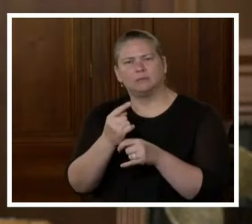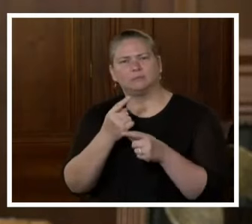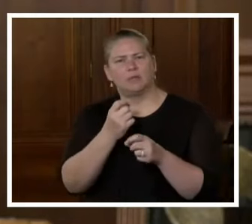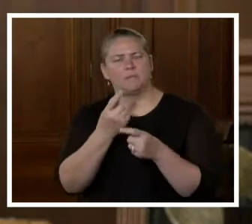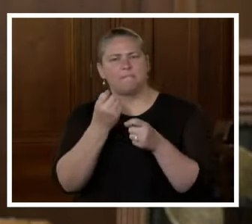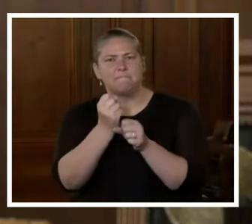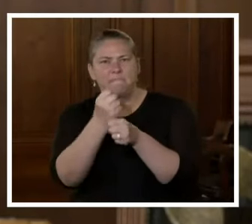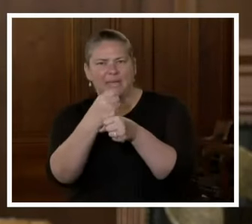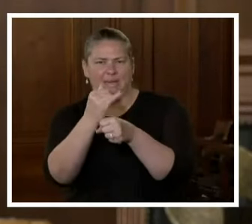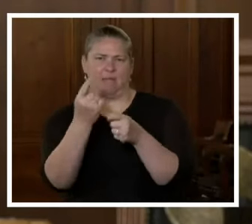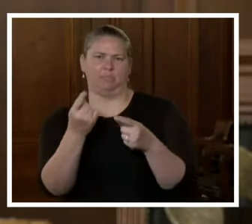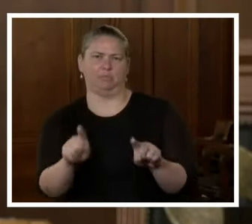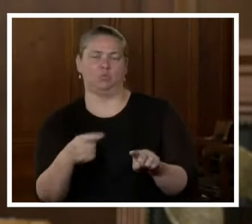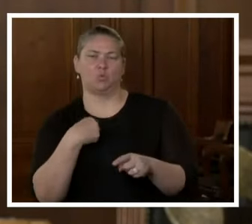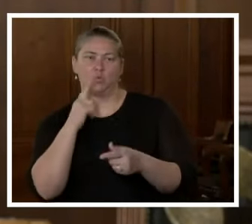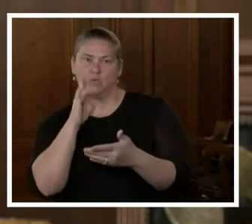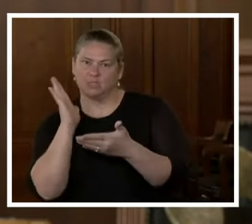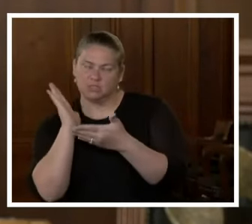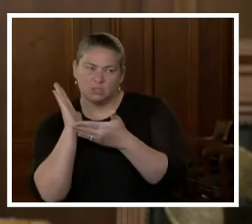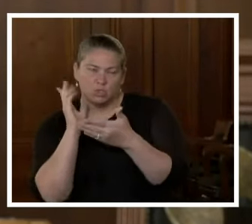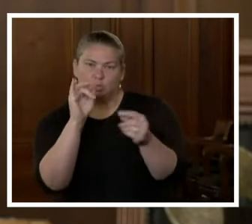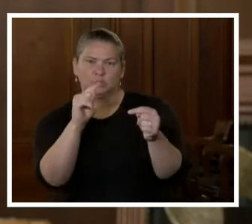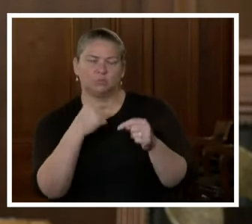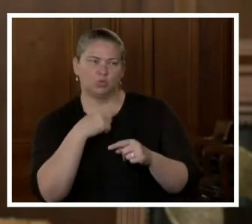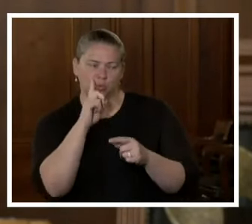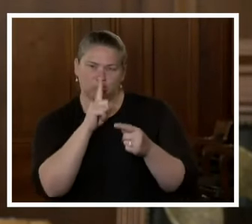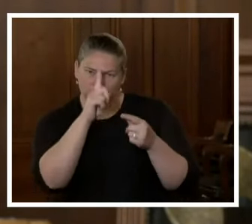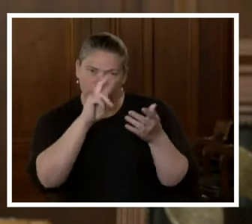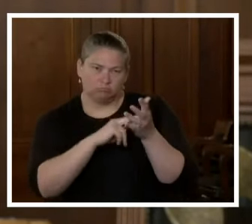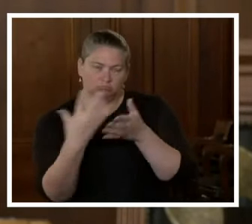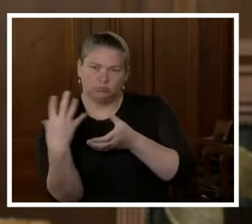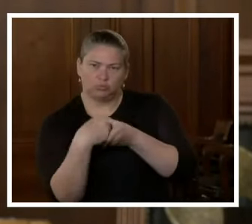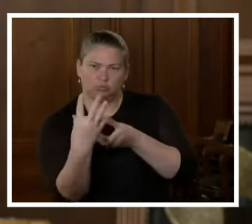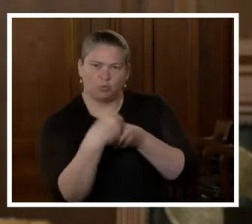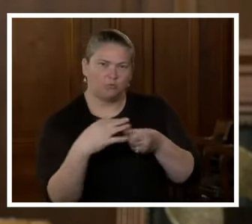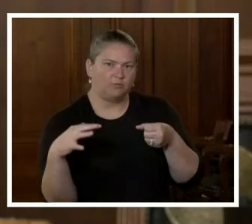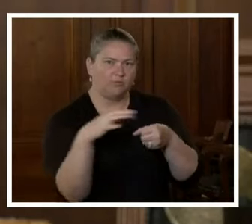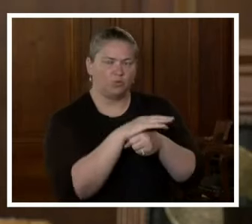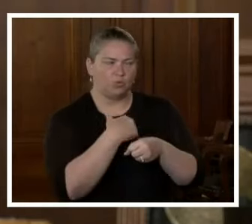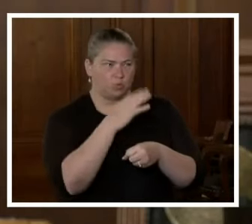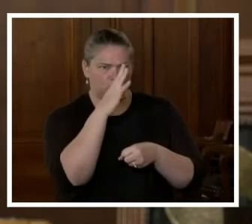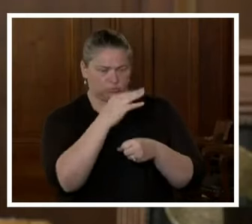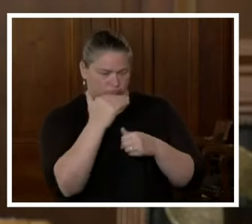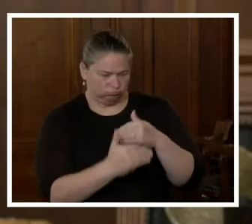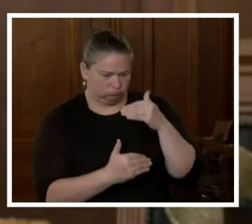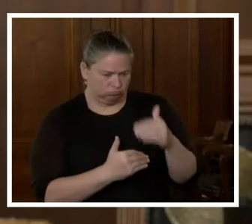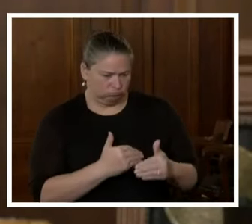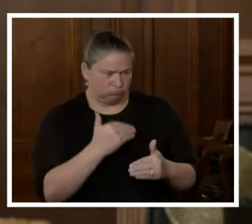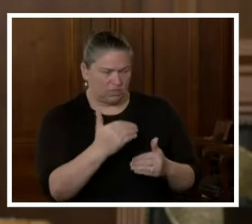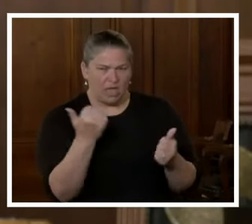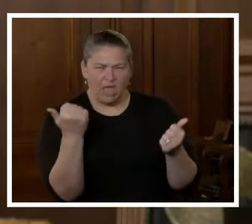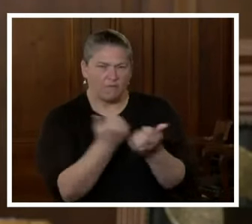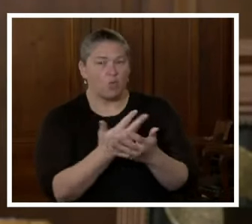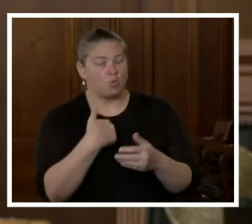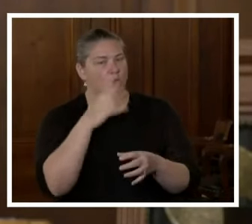STAFF, 10 ADDITIONAL DEATHS ATTRIBUTABLE I HAD TO. WHEN YOU LOOK AT 450 TOTAL DEATHS, AND RIGHT NOW 253, AND